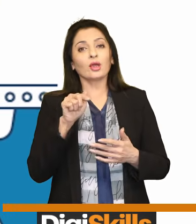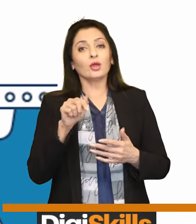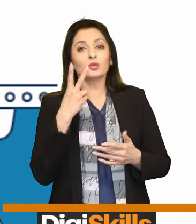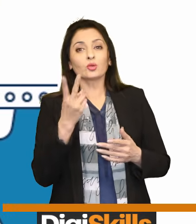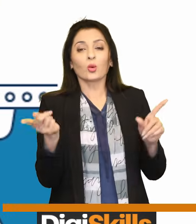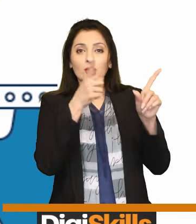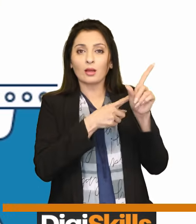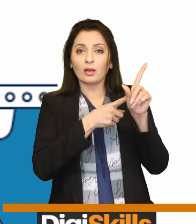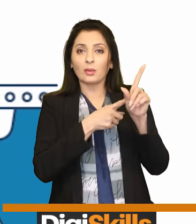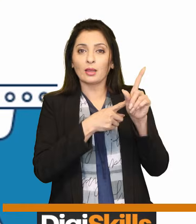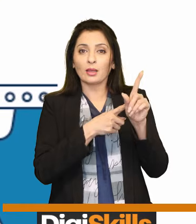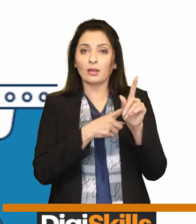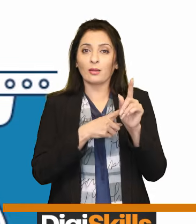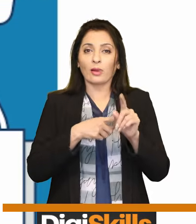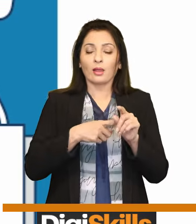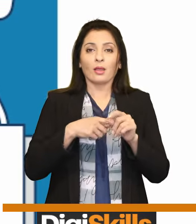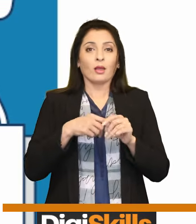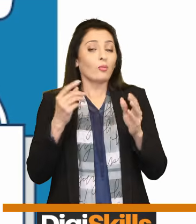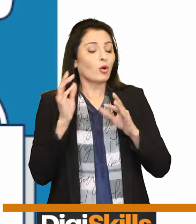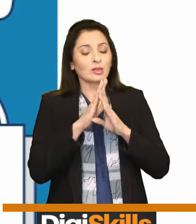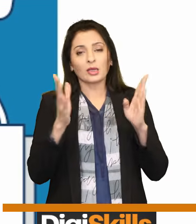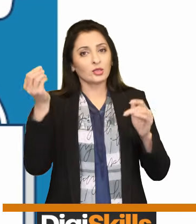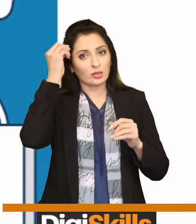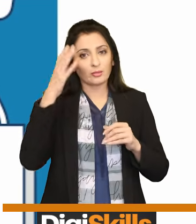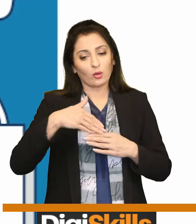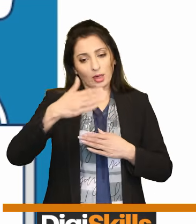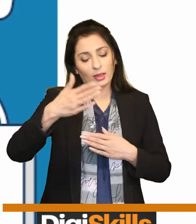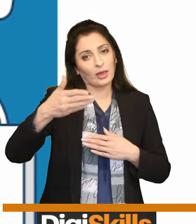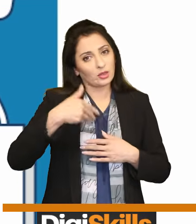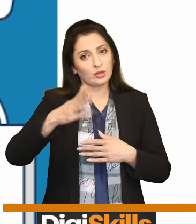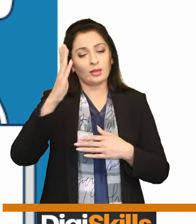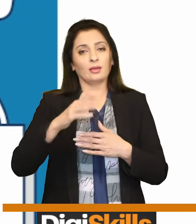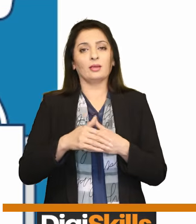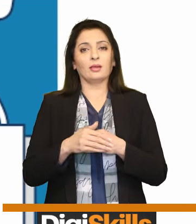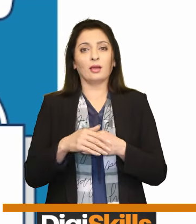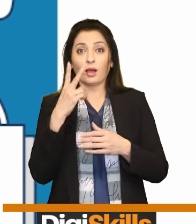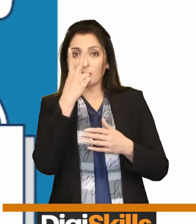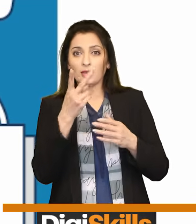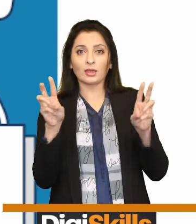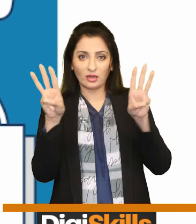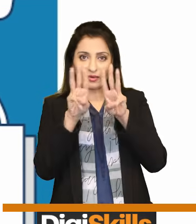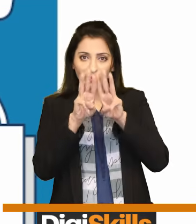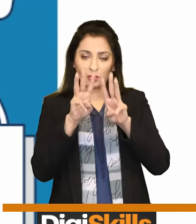that 32 percent are those who understand their long-term path within 2 years and move on.